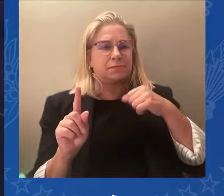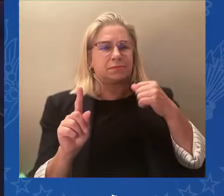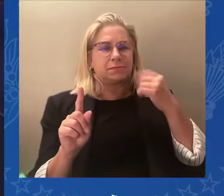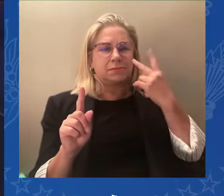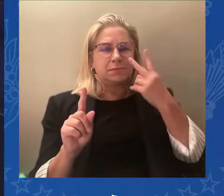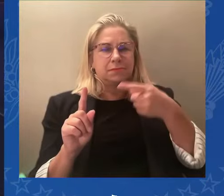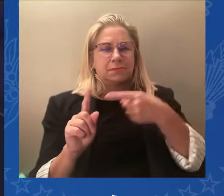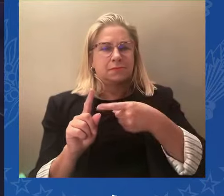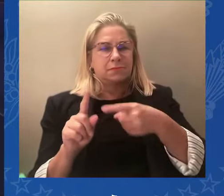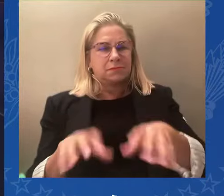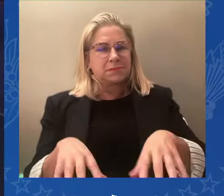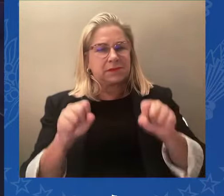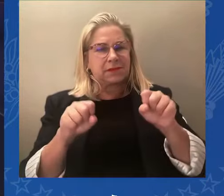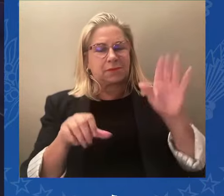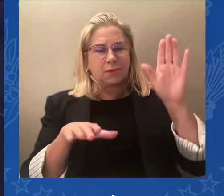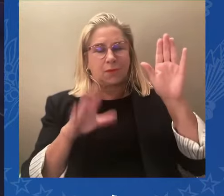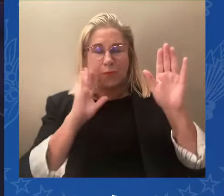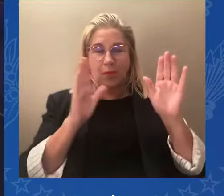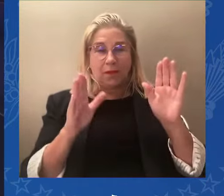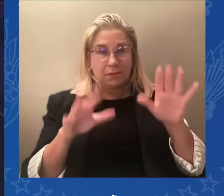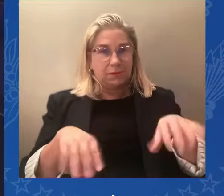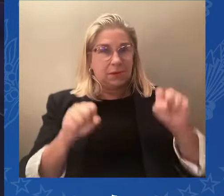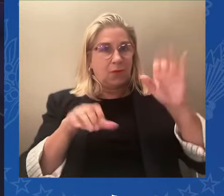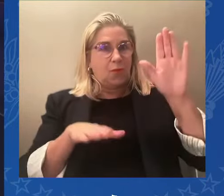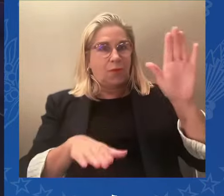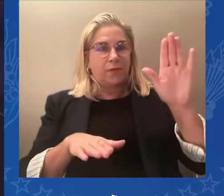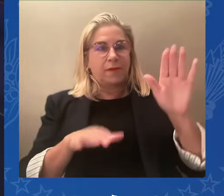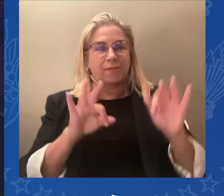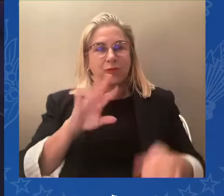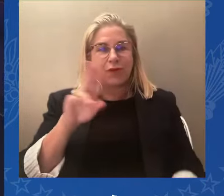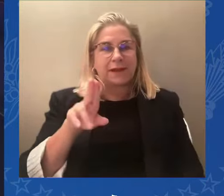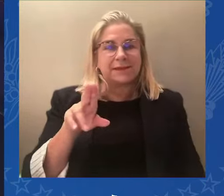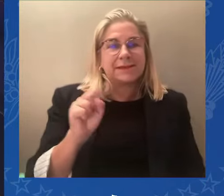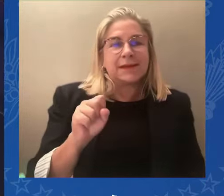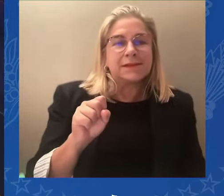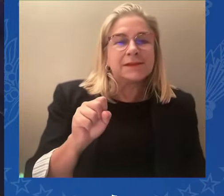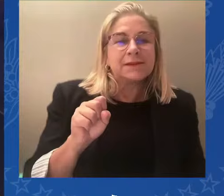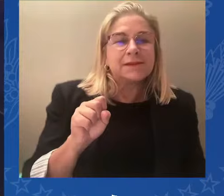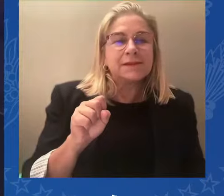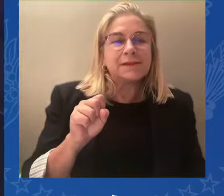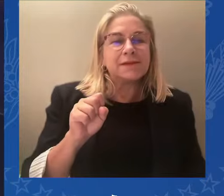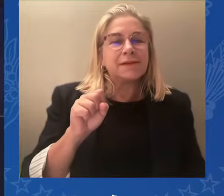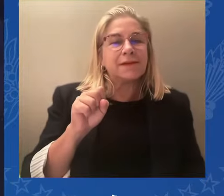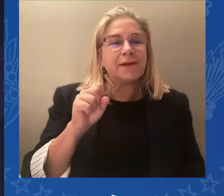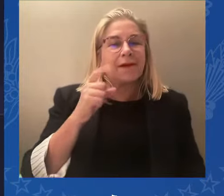Ladies and gentlemen, please welcome Kamala Harris, for the people.